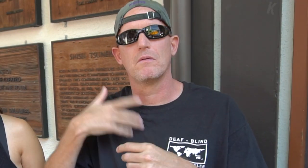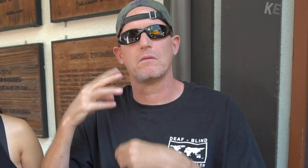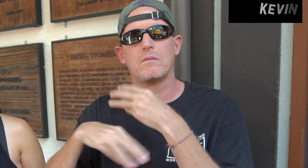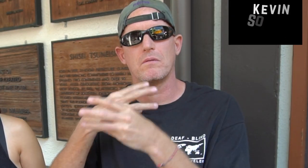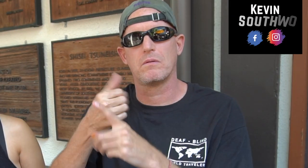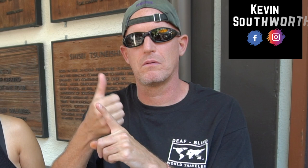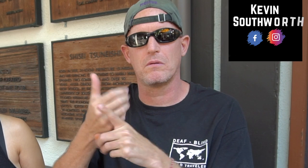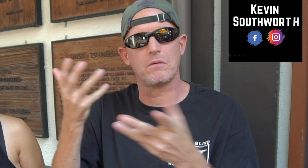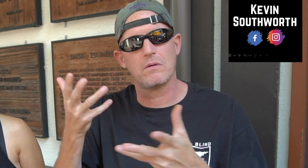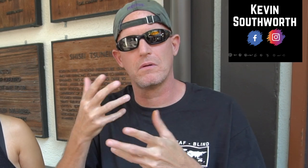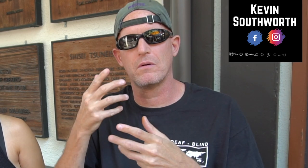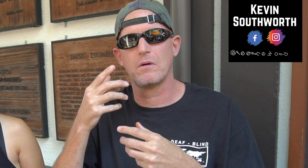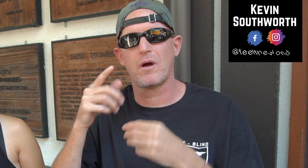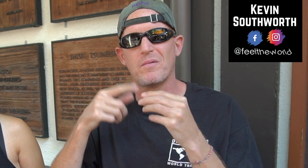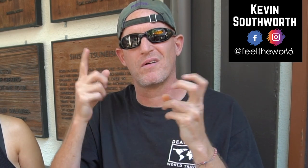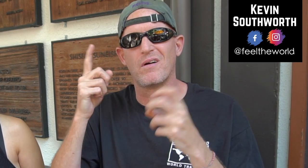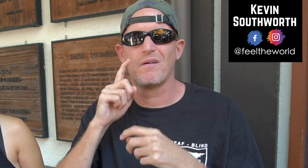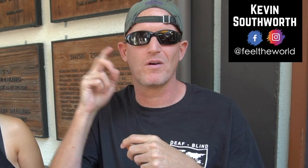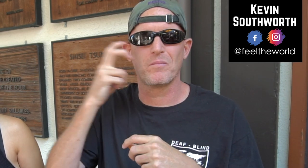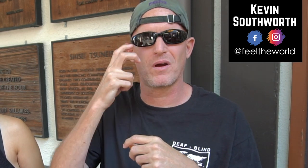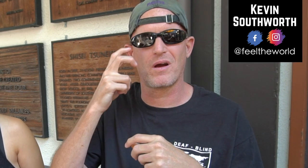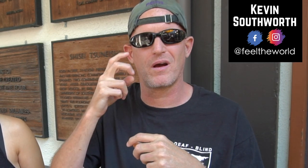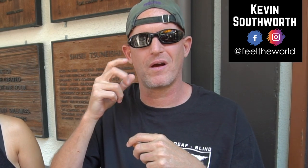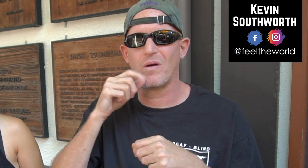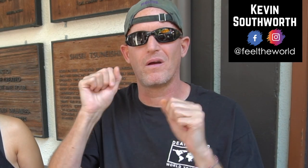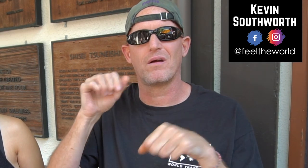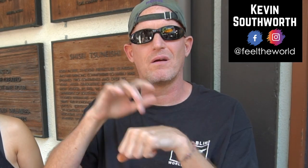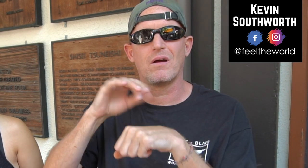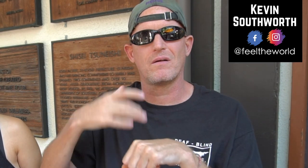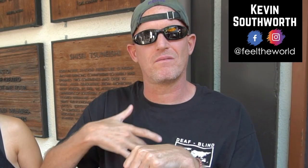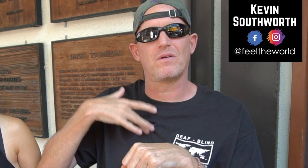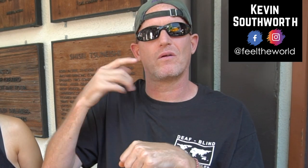Kevin: What is "Feel The World"? It's about a DeafBlind who explore the world